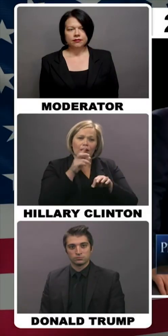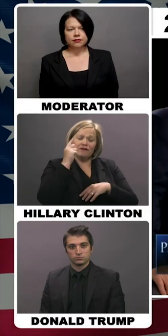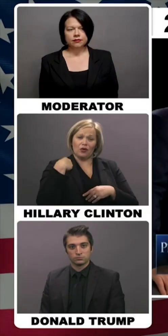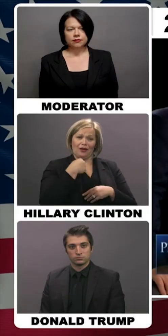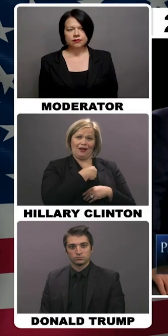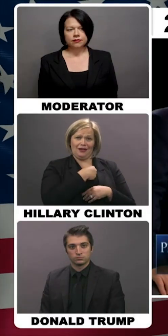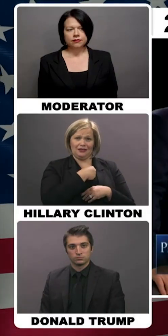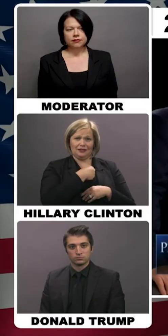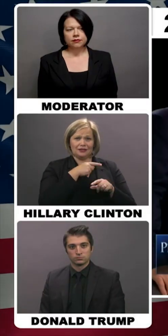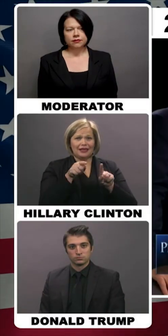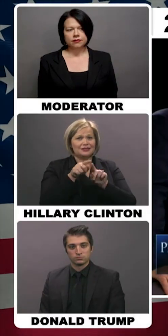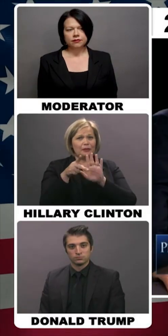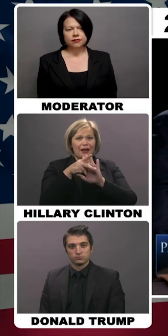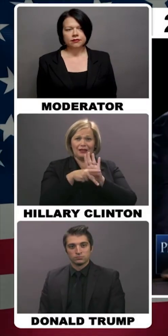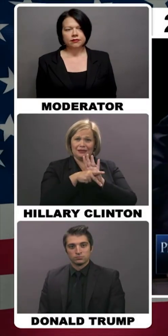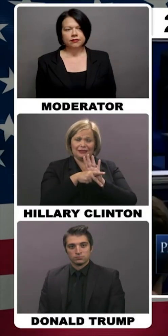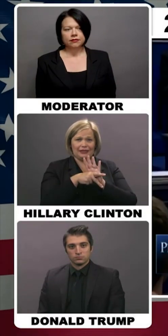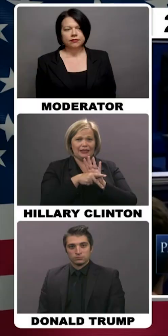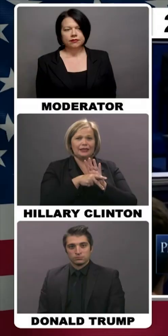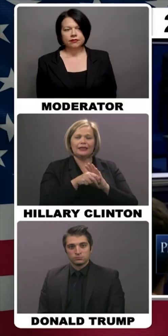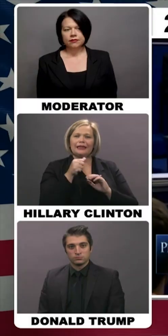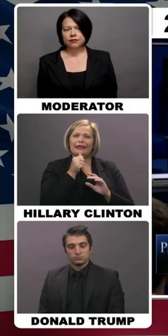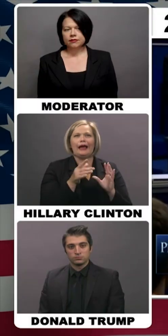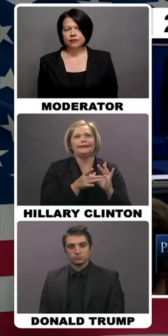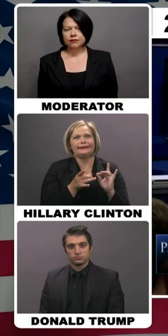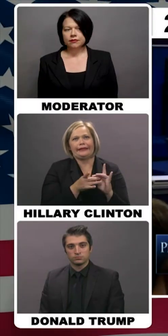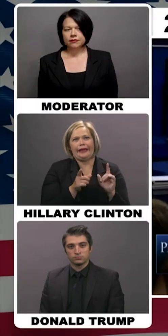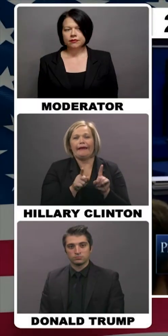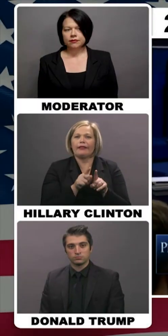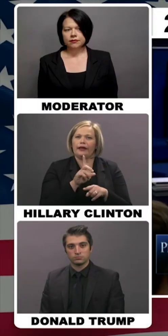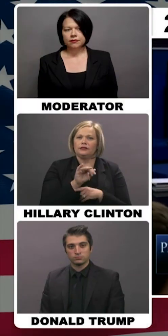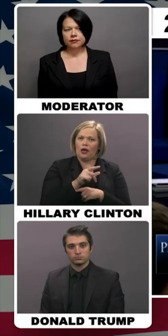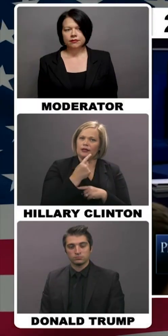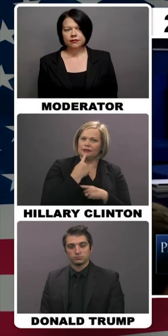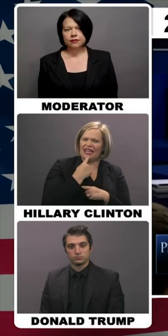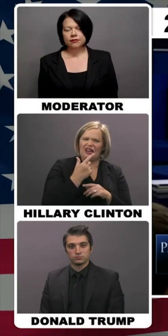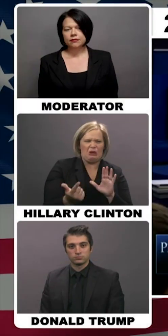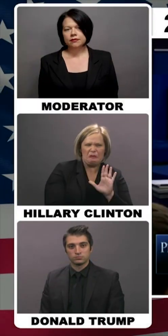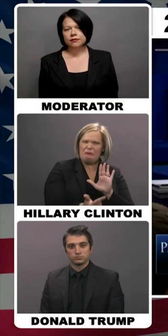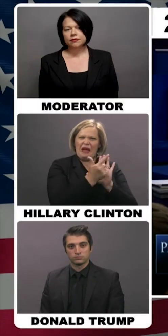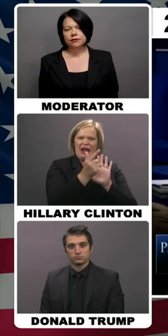You know, not to say, as Donald has said, we're gonna ban people based on a religion.